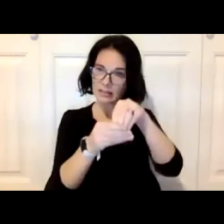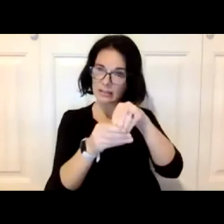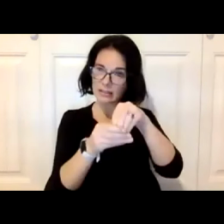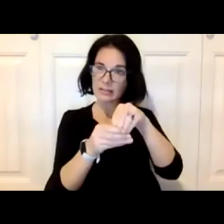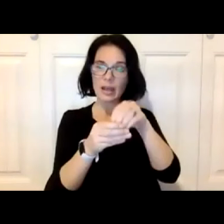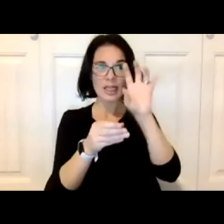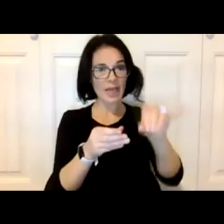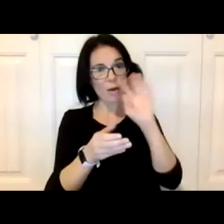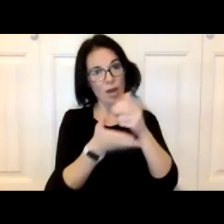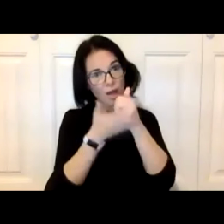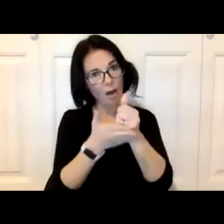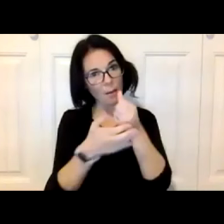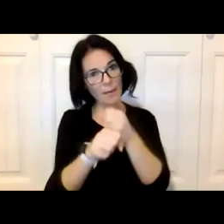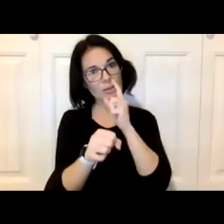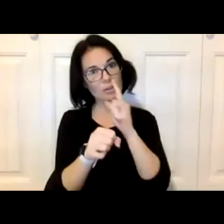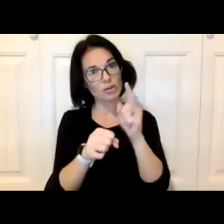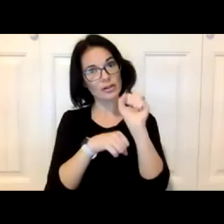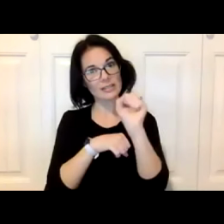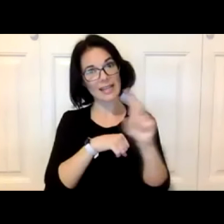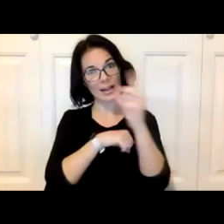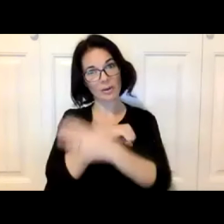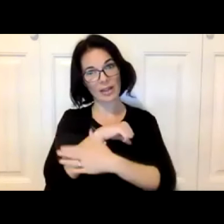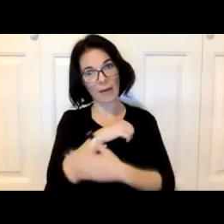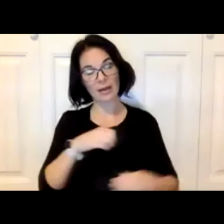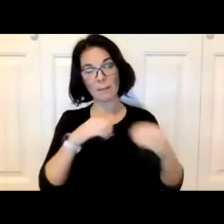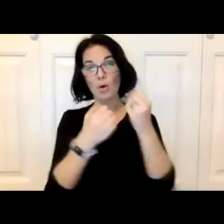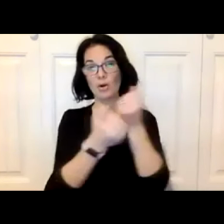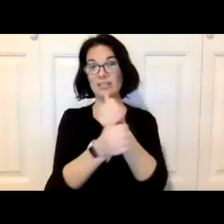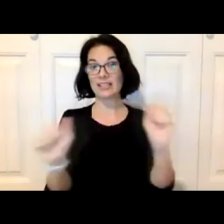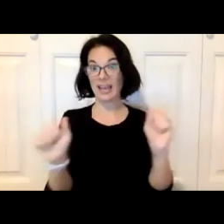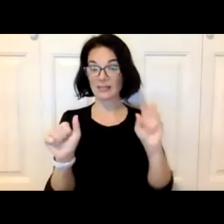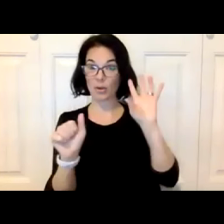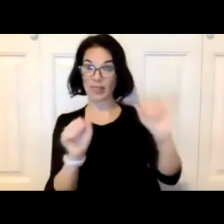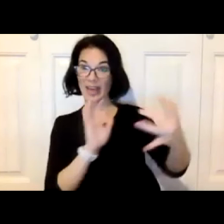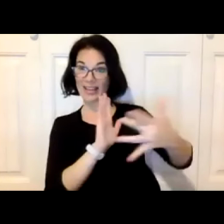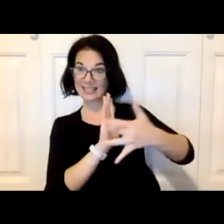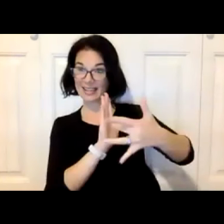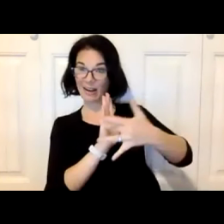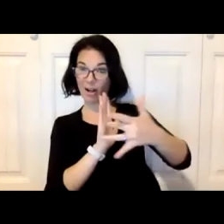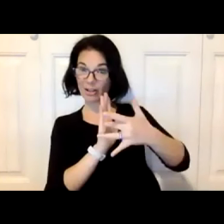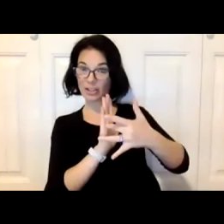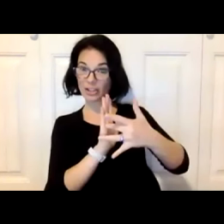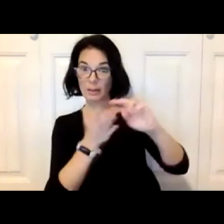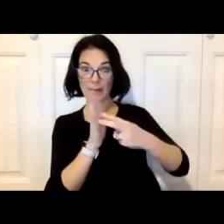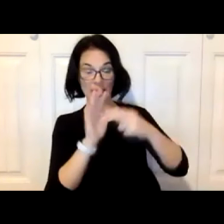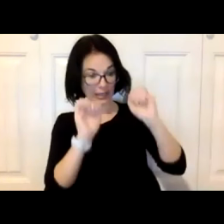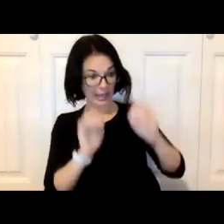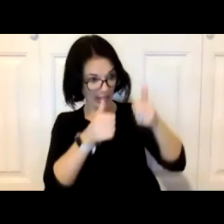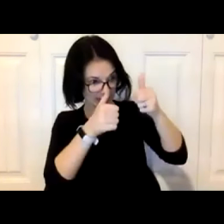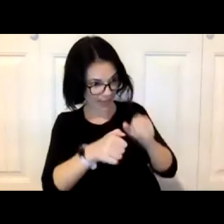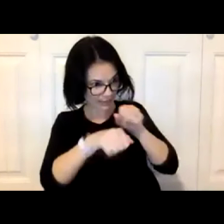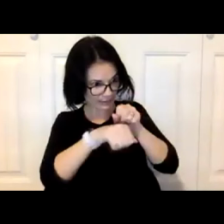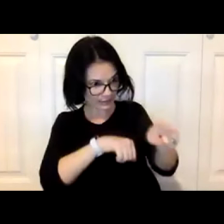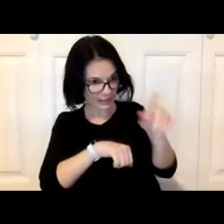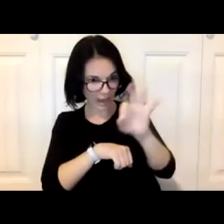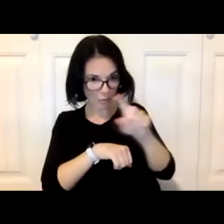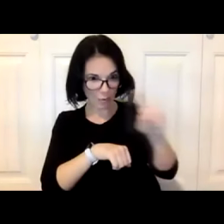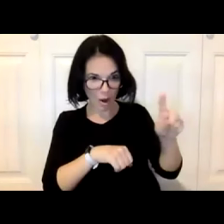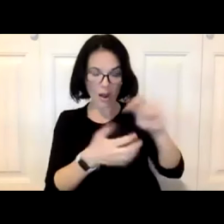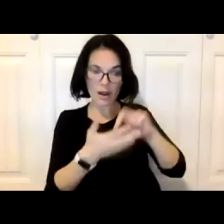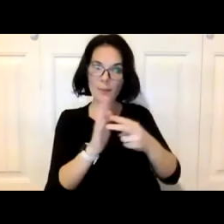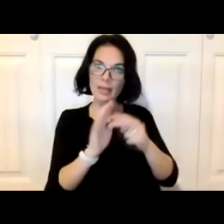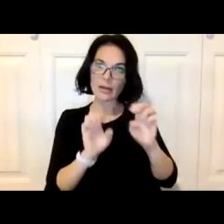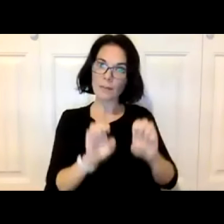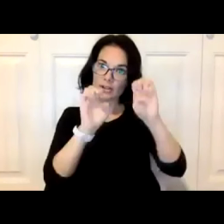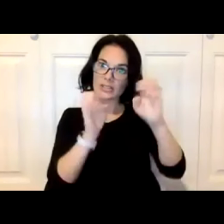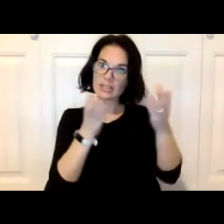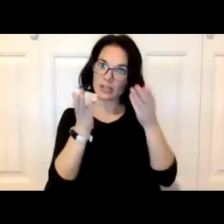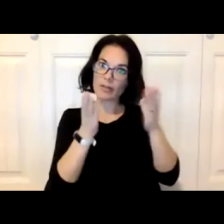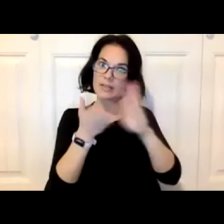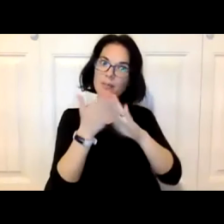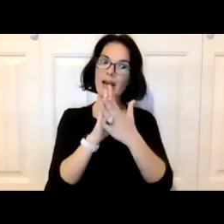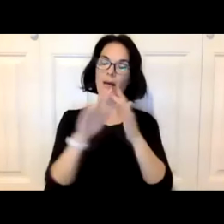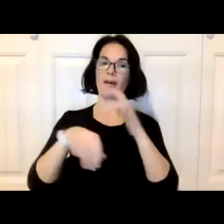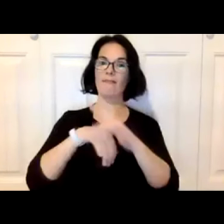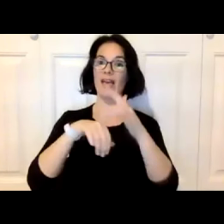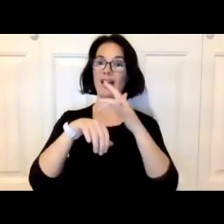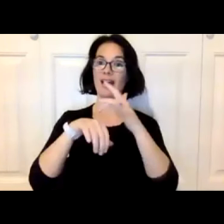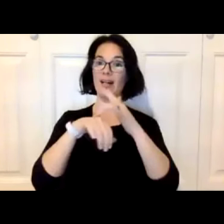The text to 911 technology is designed to help the County's most vulnerable residents